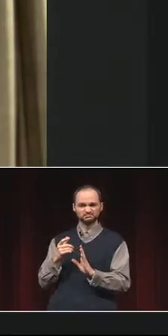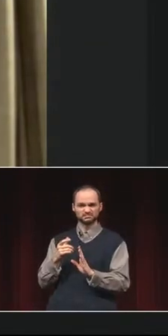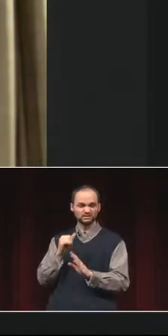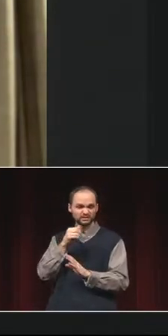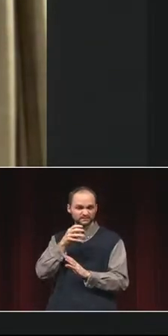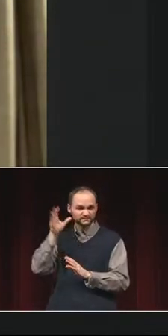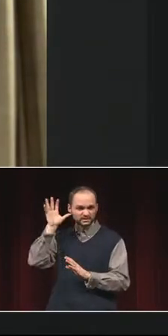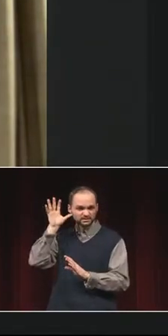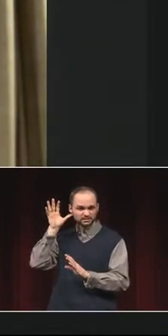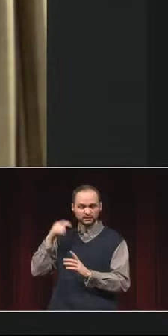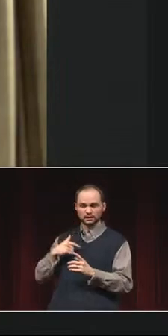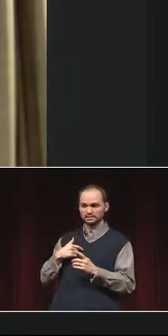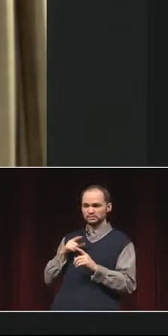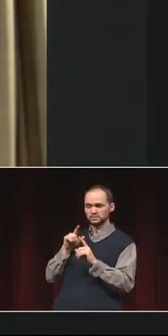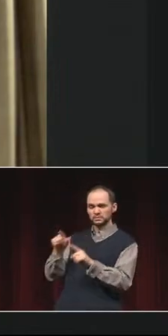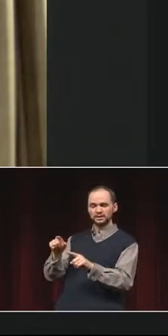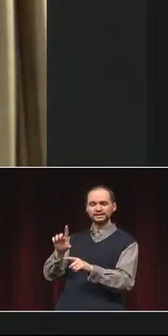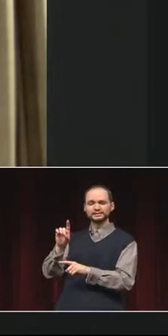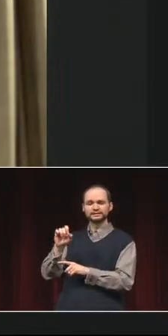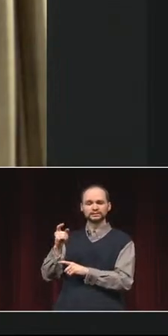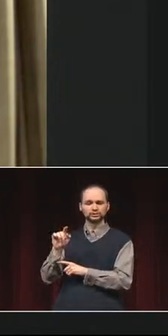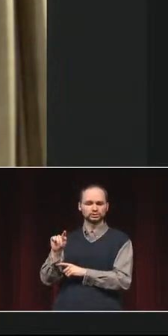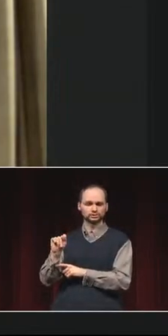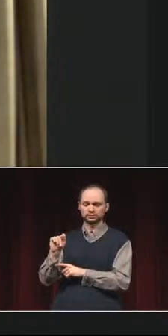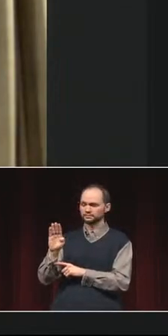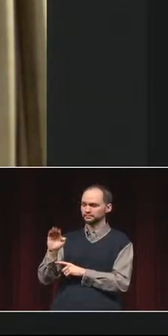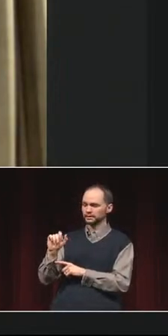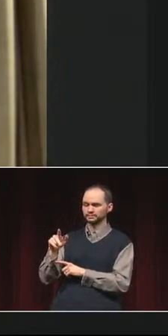to discuss what actions we would take to protest the murders of